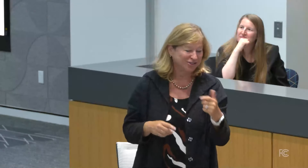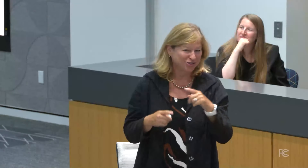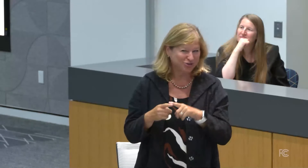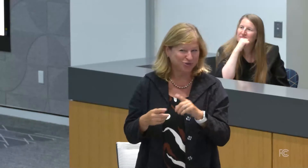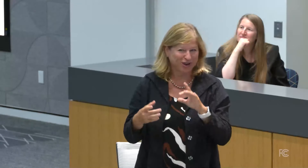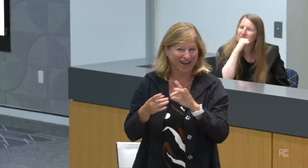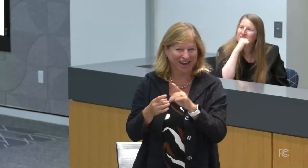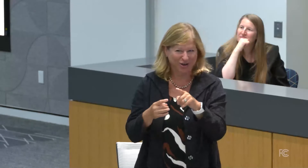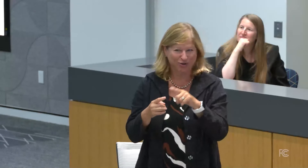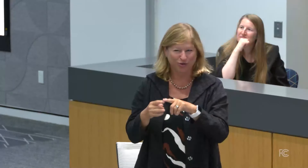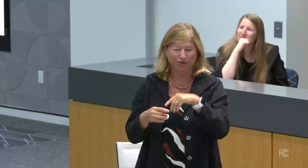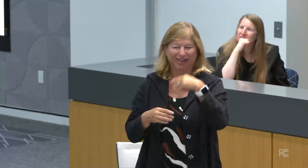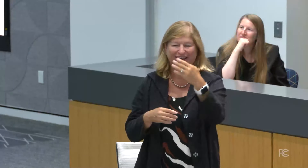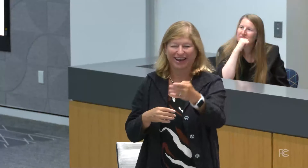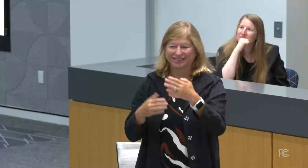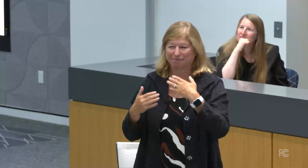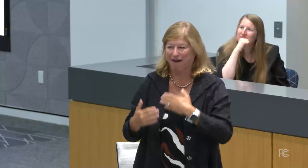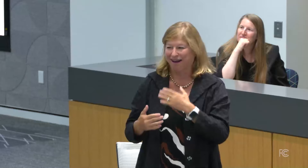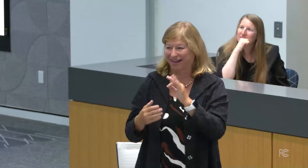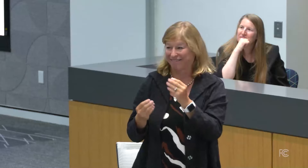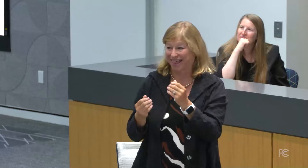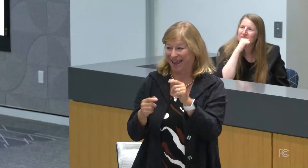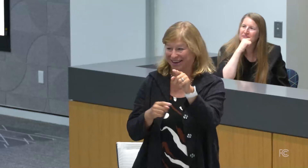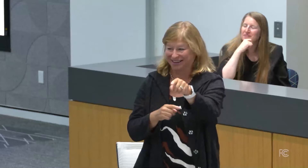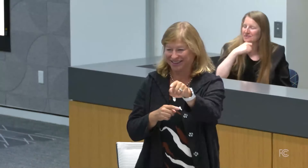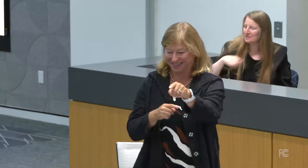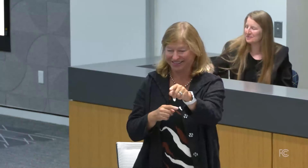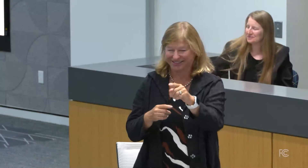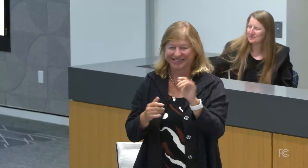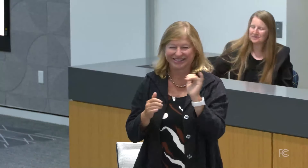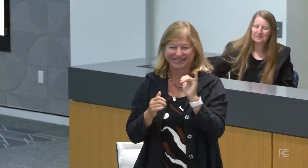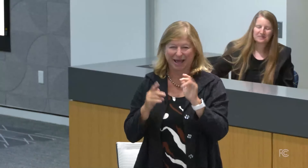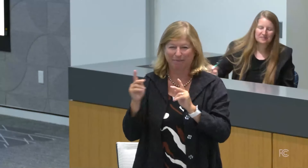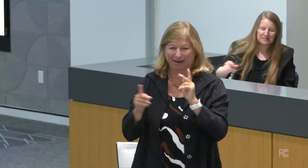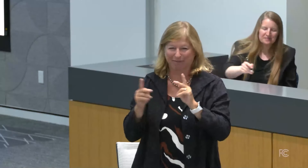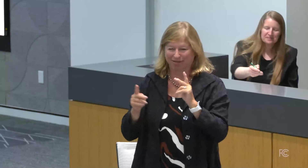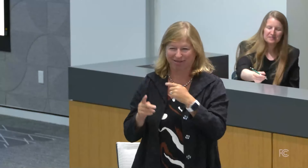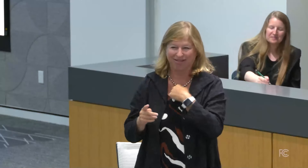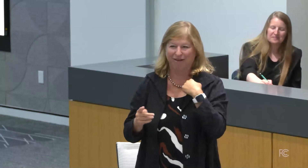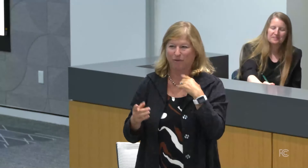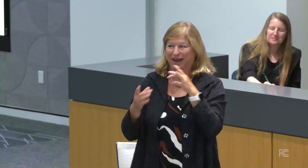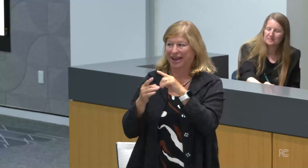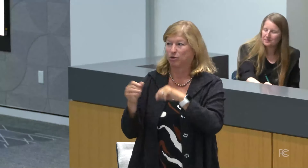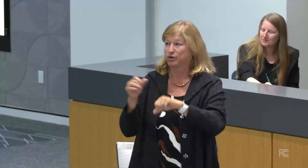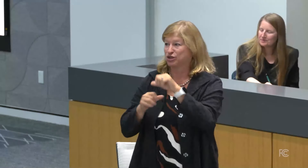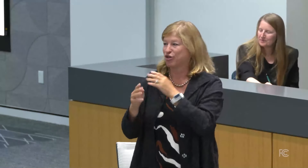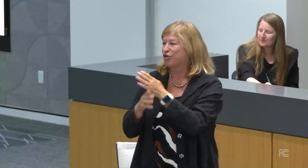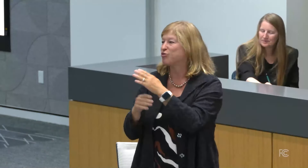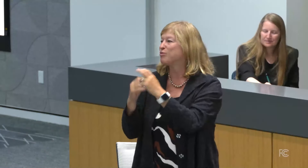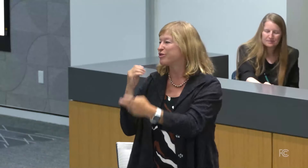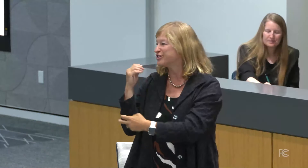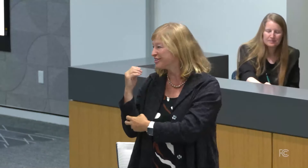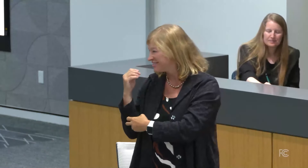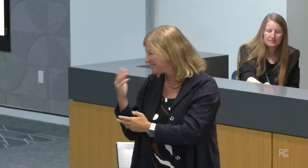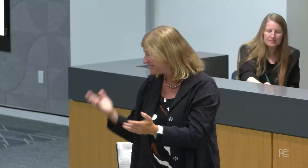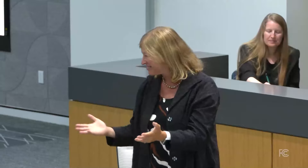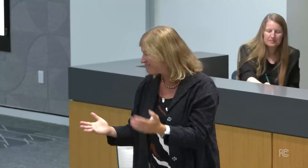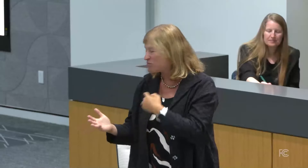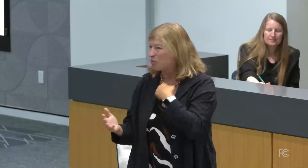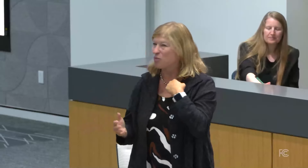I'M THINKING OF THE BAY BRIDGE IN PARTICULAR. AND HOW EFFICIENT IT CAN BE TO GET TO WHERE YOU NEED TO